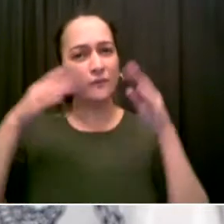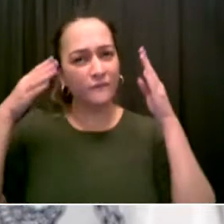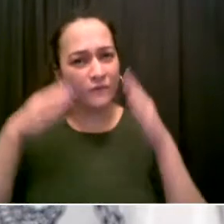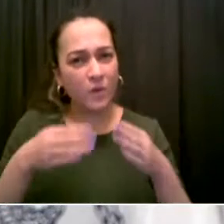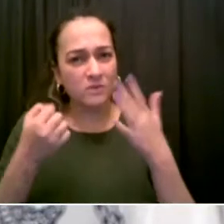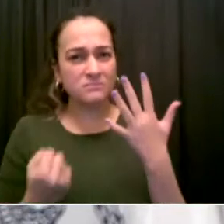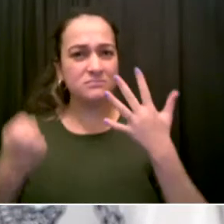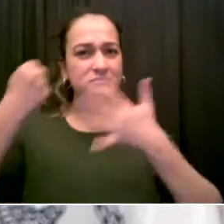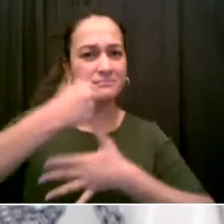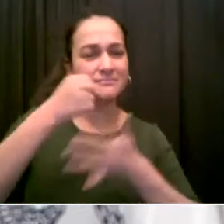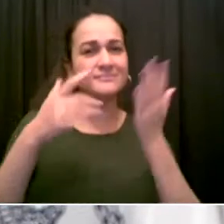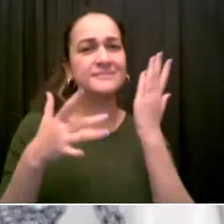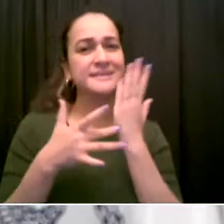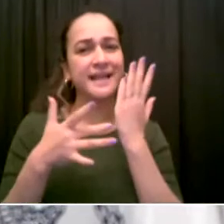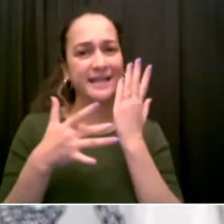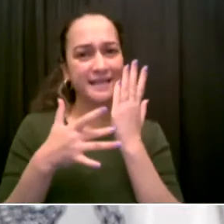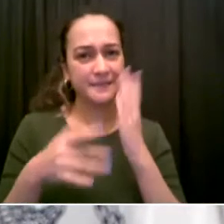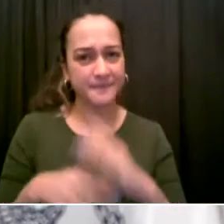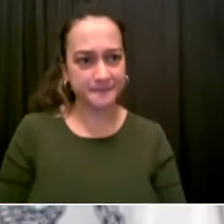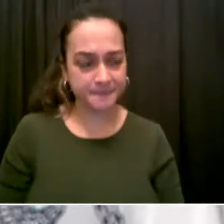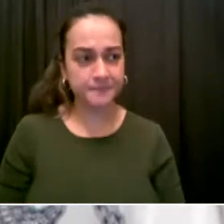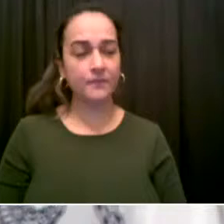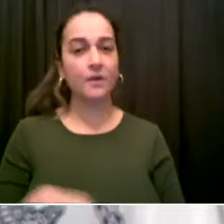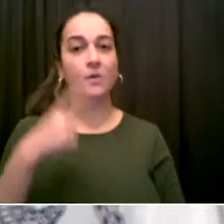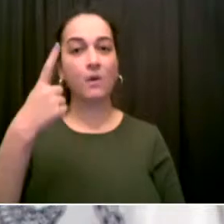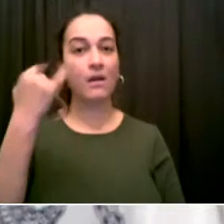CITY.